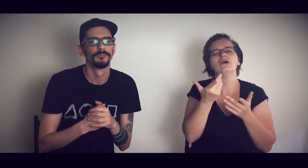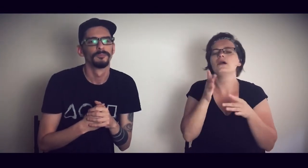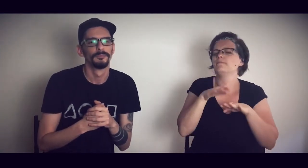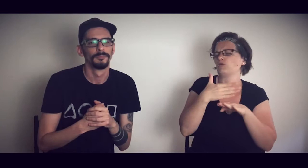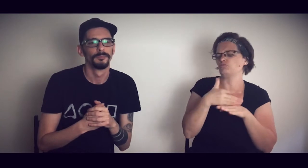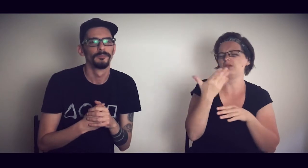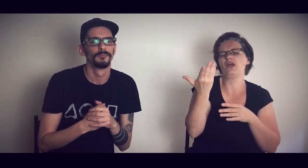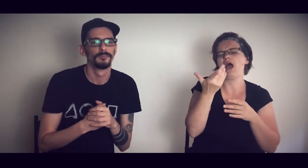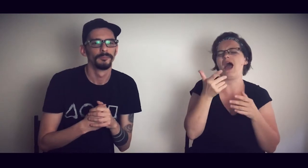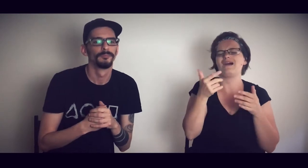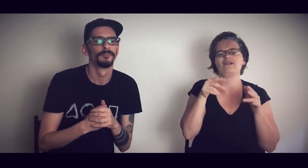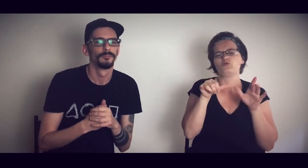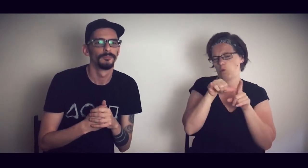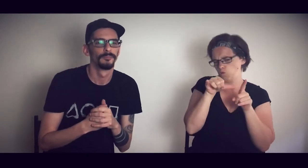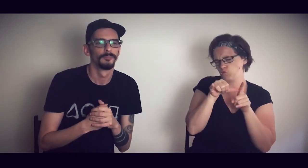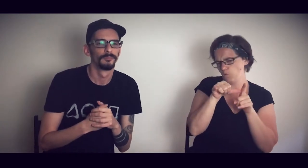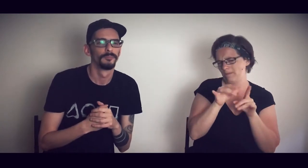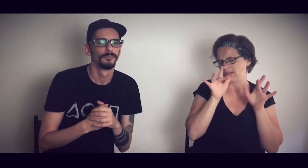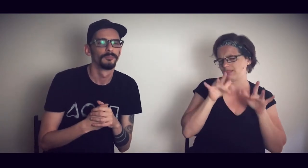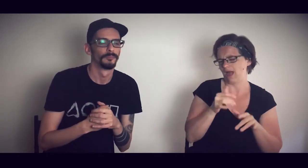I want ot expound this kind of subtitles.